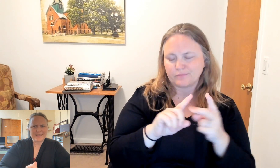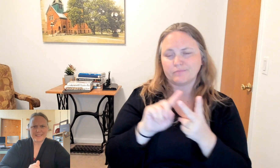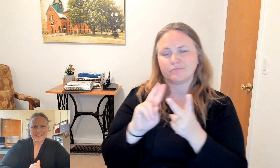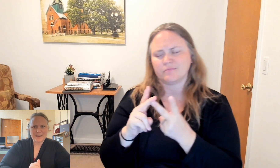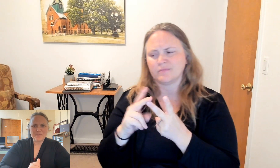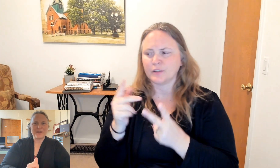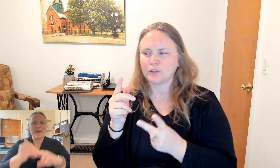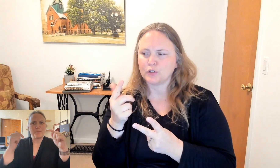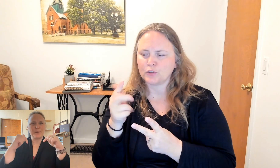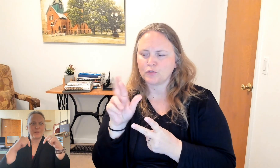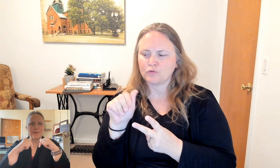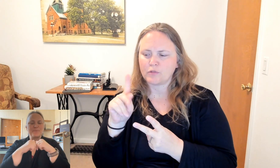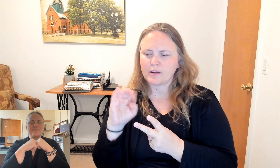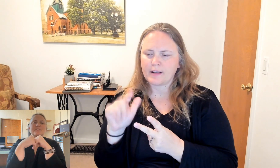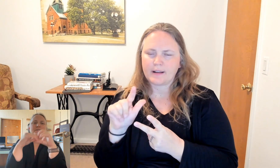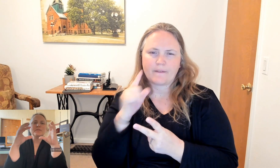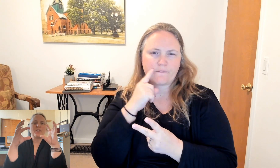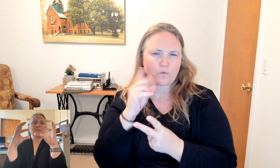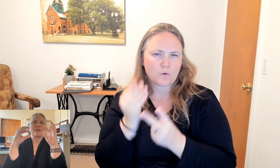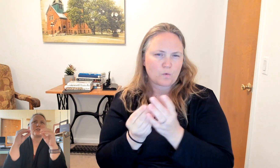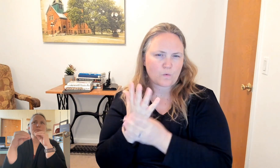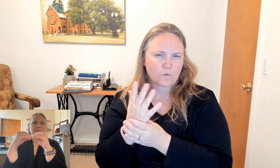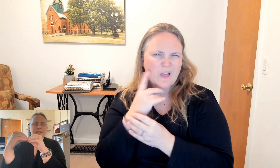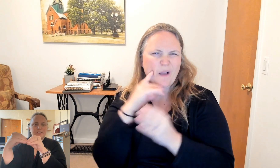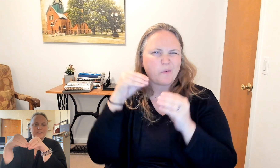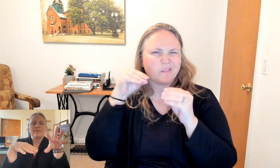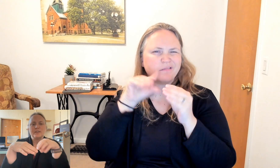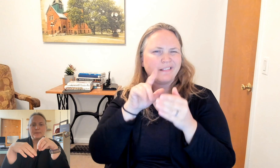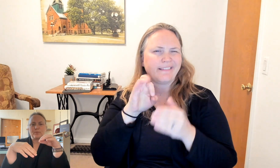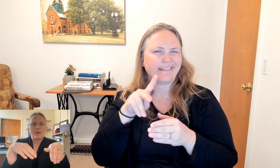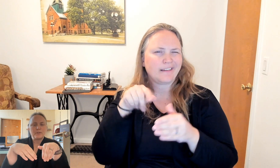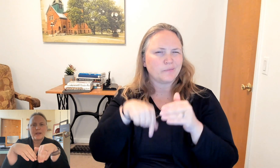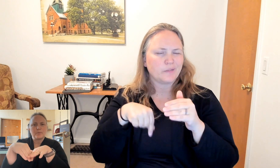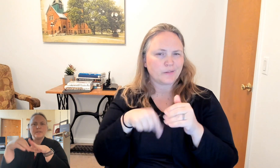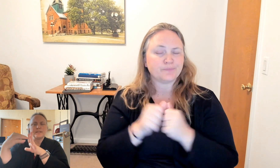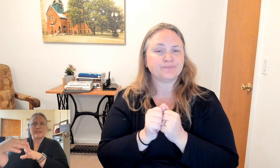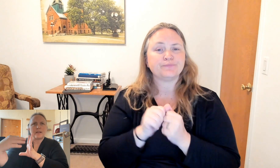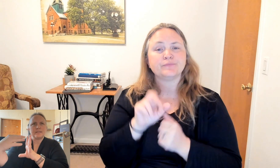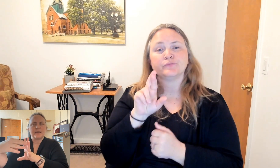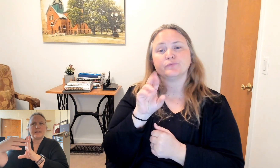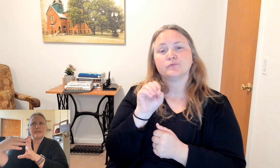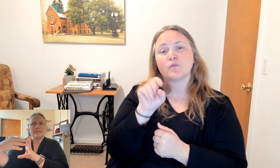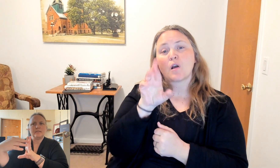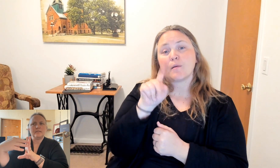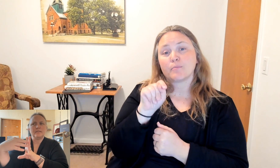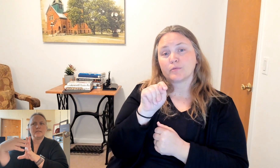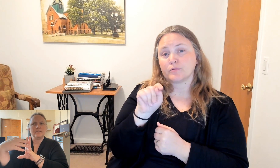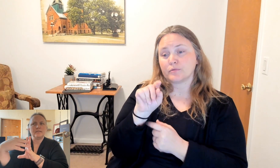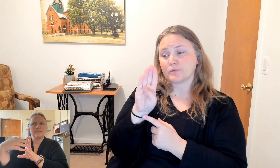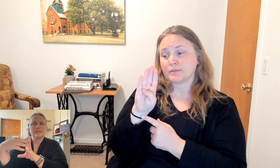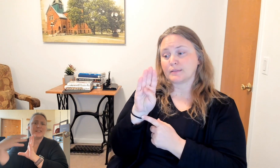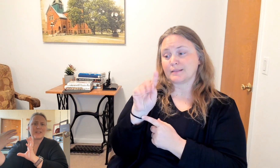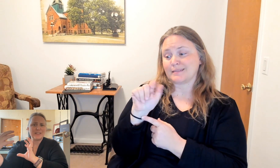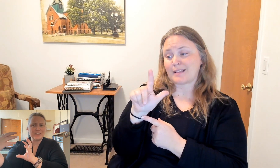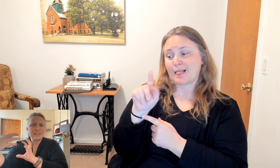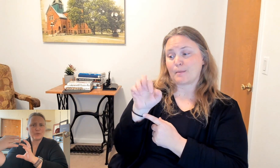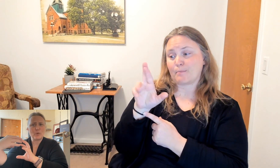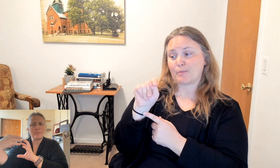I think that's the name of it. I'll put it below. So those are scholarship of teaching. For example, Robert Talbert does not study education or